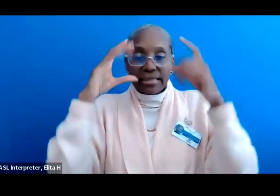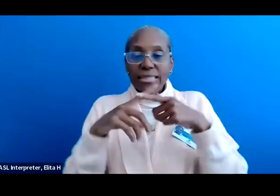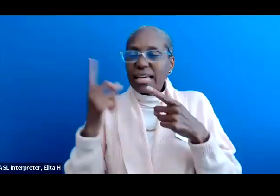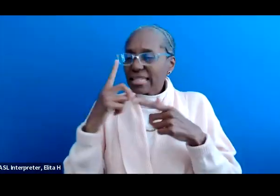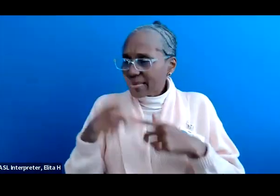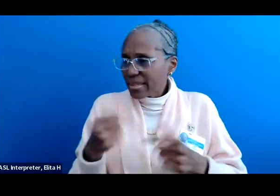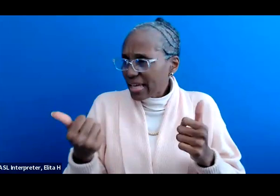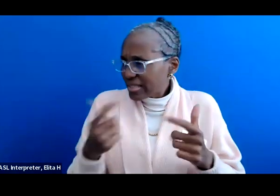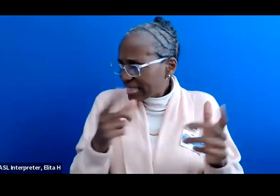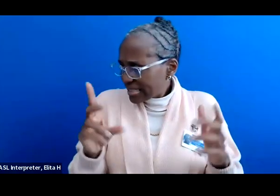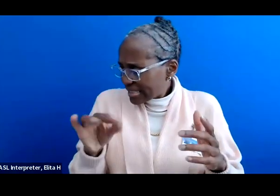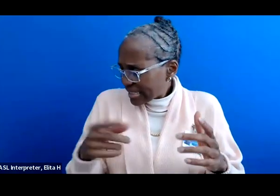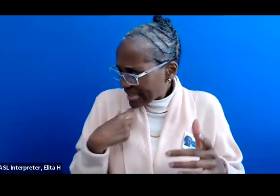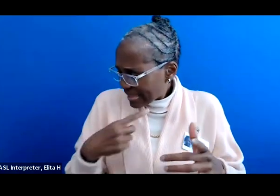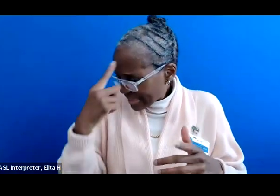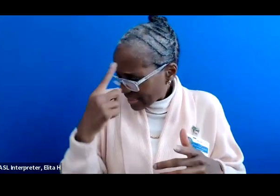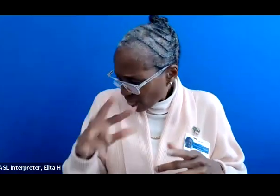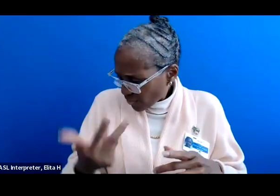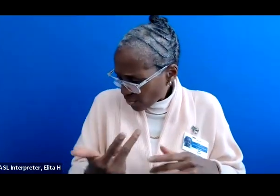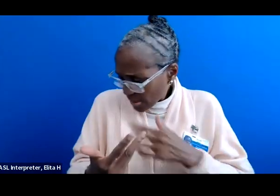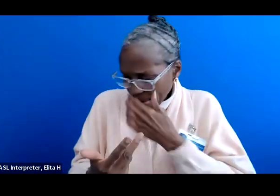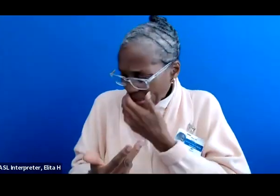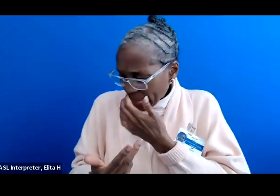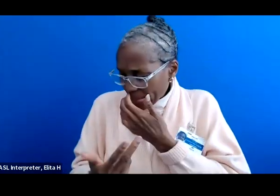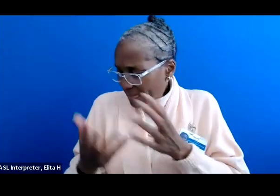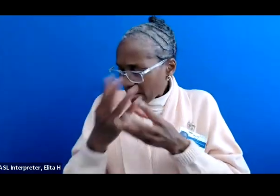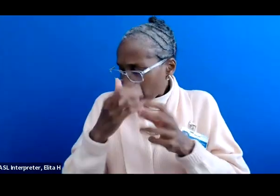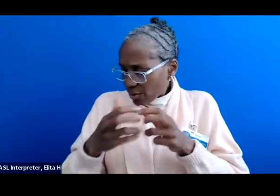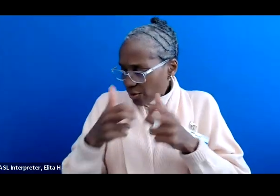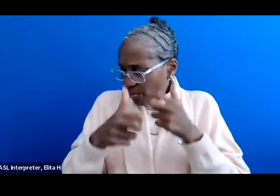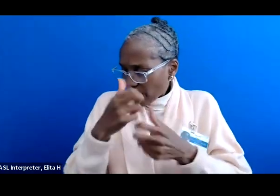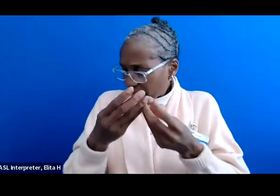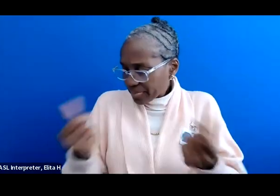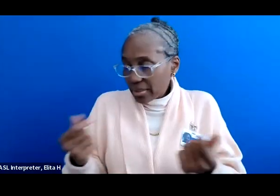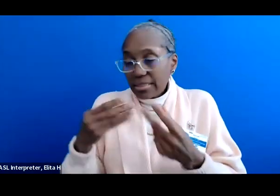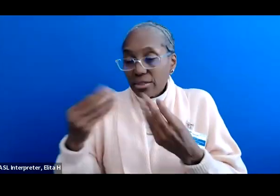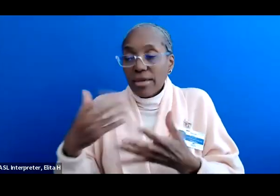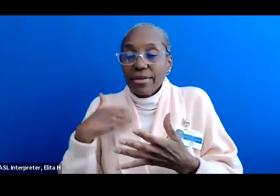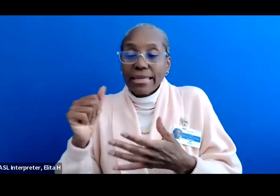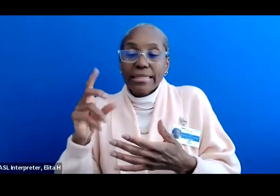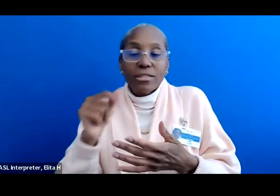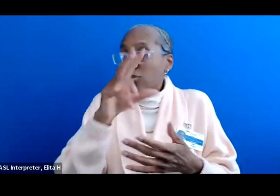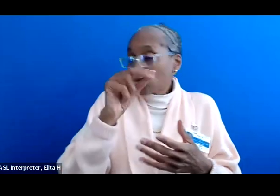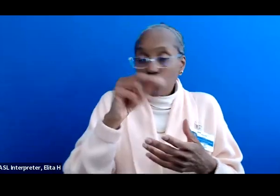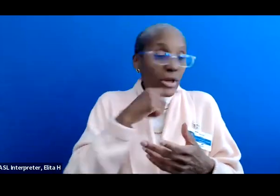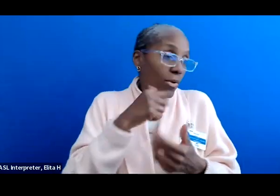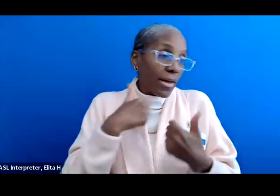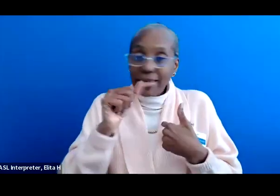else he did, I think a 3rd thing. Then he didn't have that problem. And I'm like, well, you're having AD. “No, no, I've never had AD and I don't have the pounding headache,